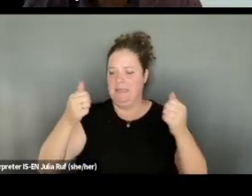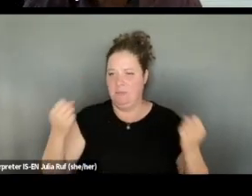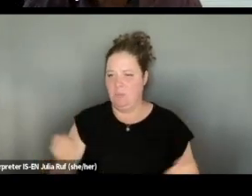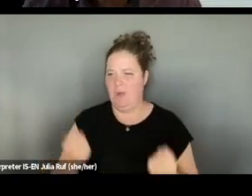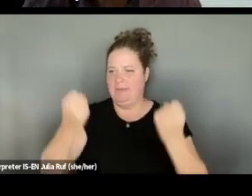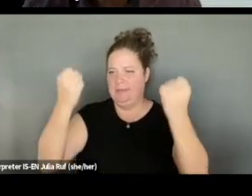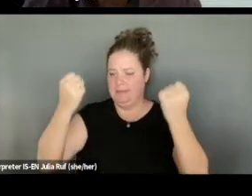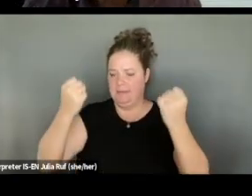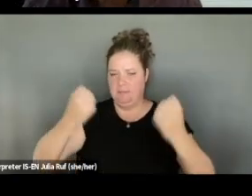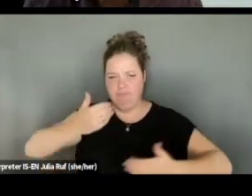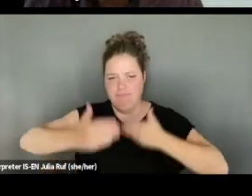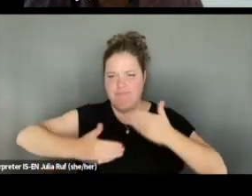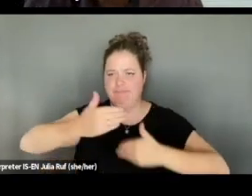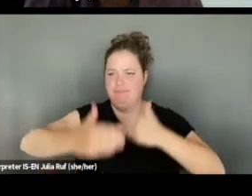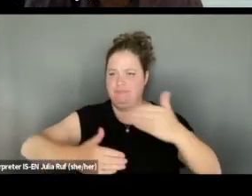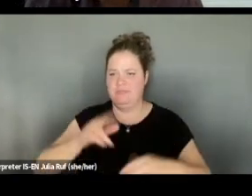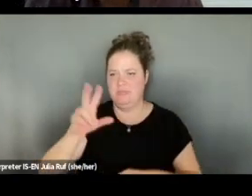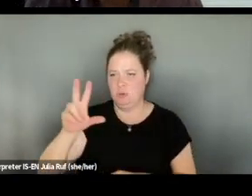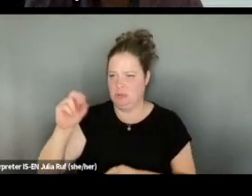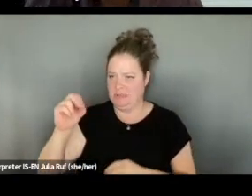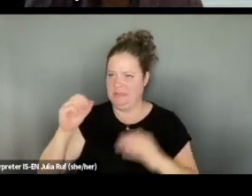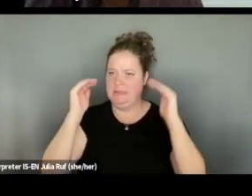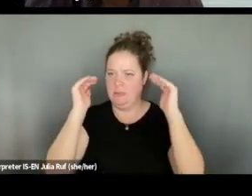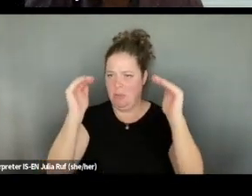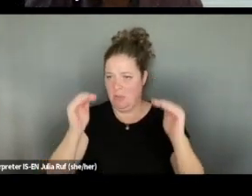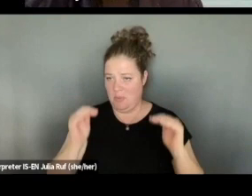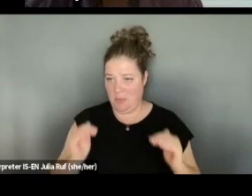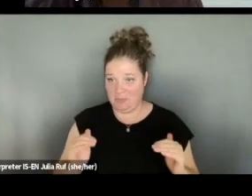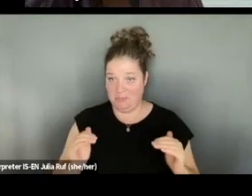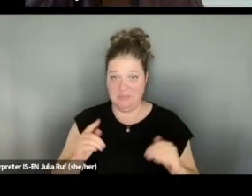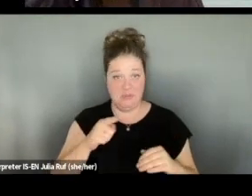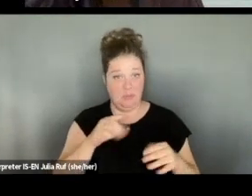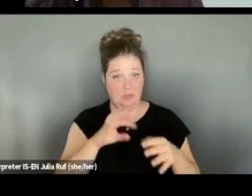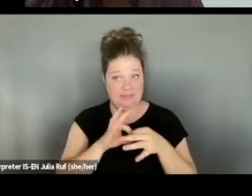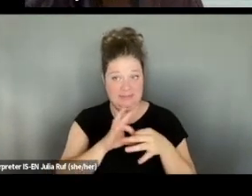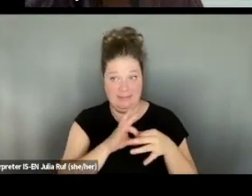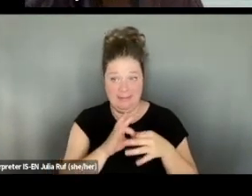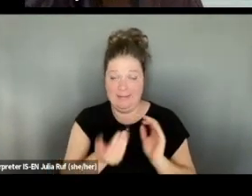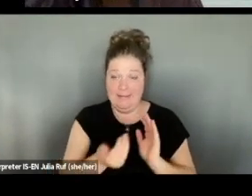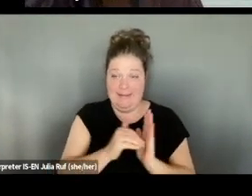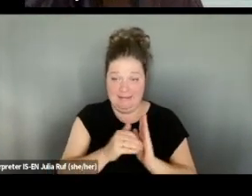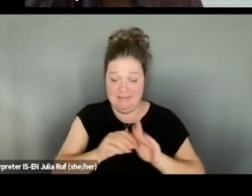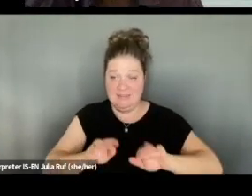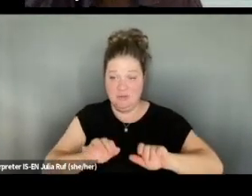project website. I will share the link here. I put it